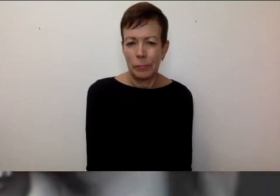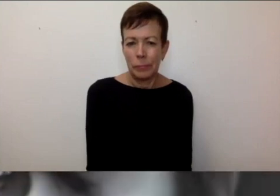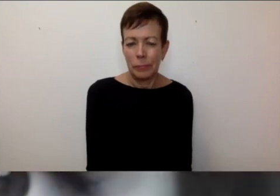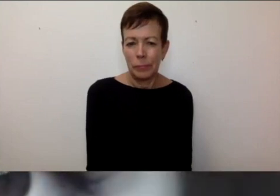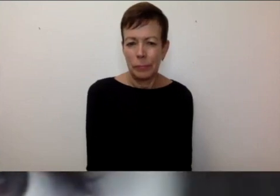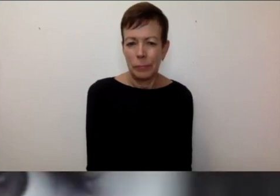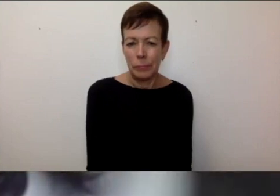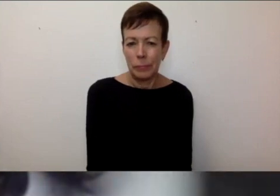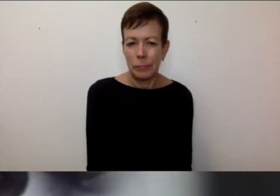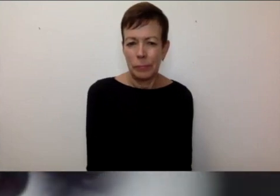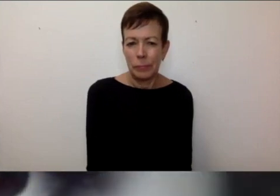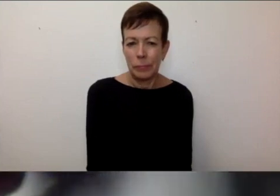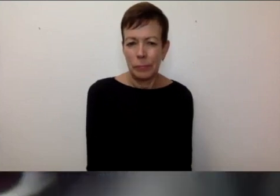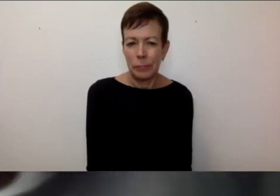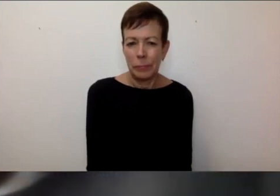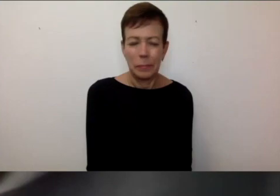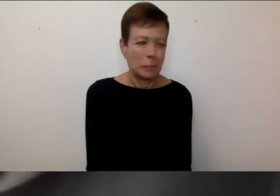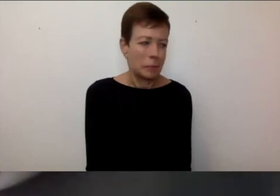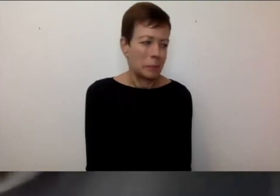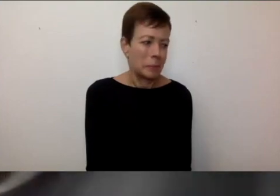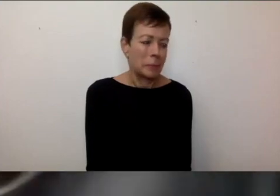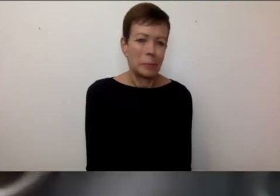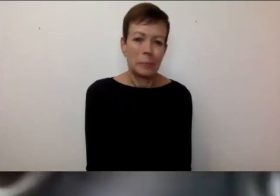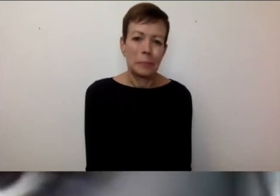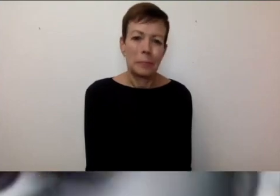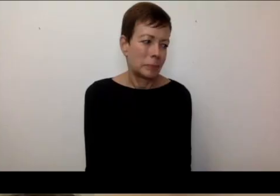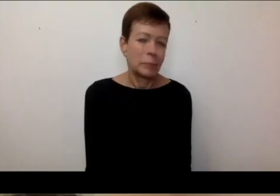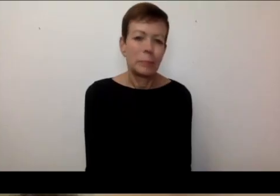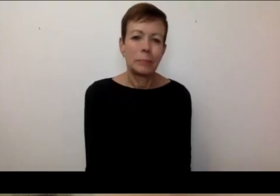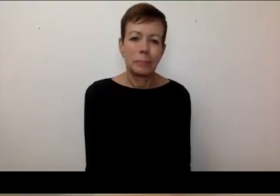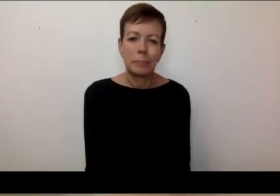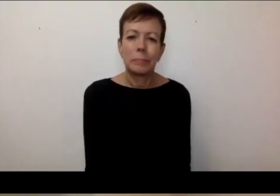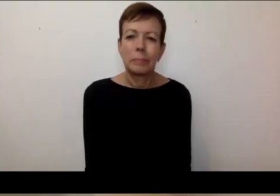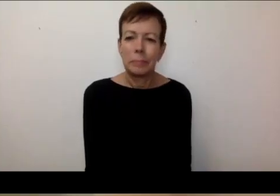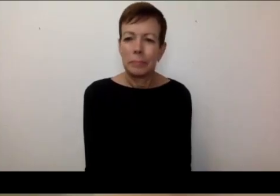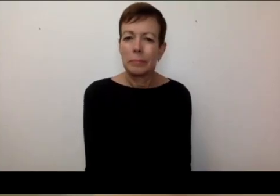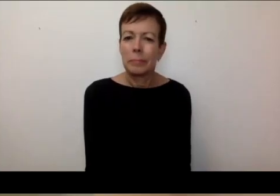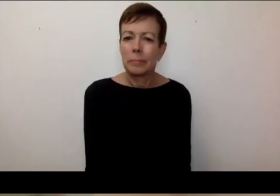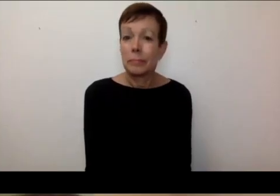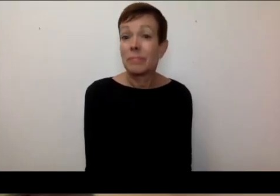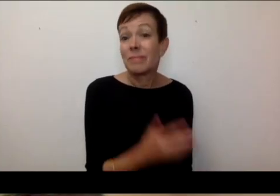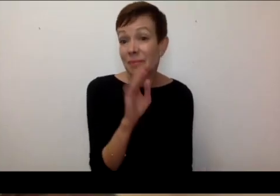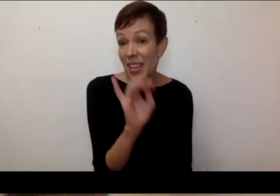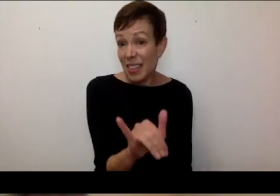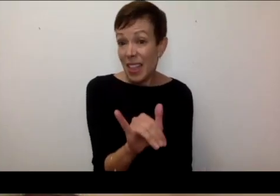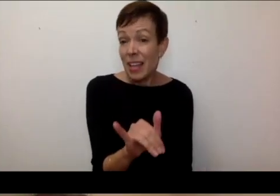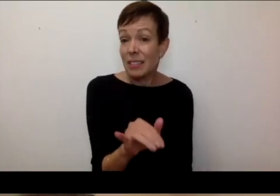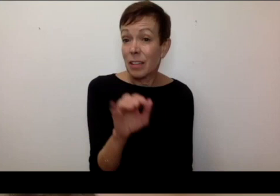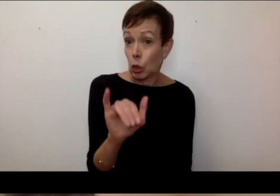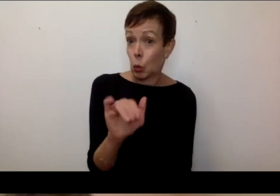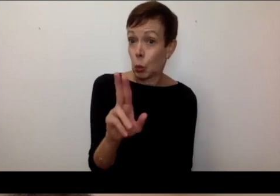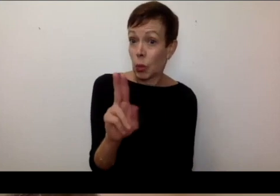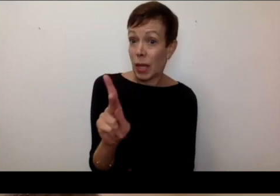of unsustainable so that was the uk um trip hop band